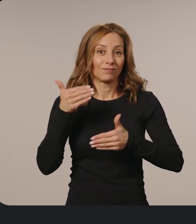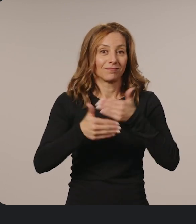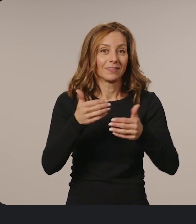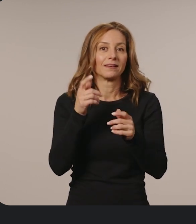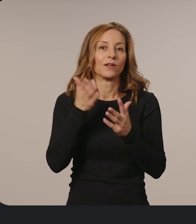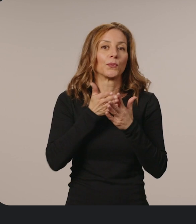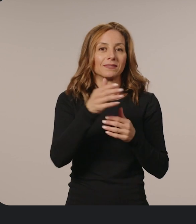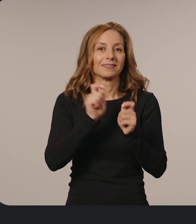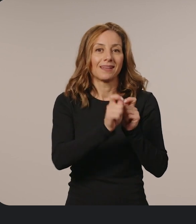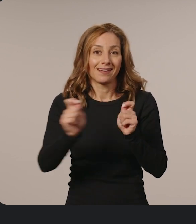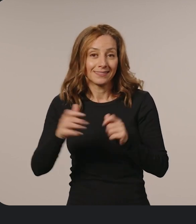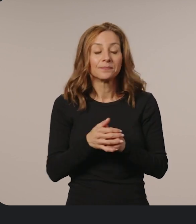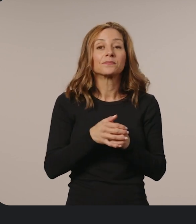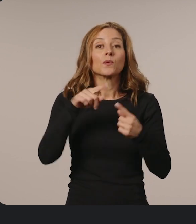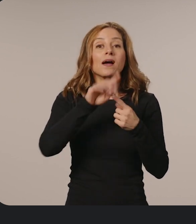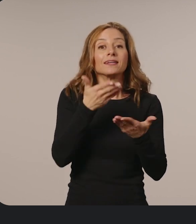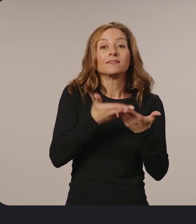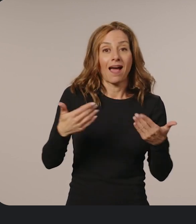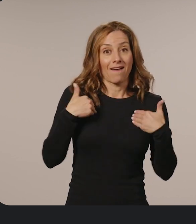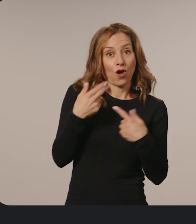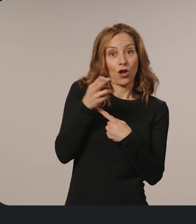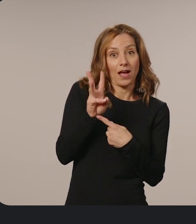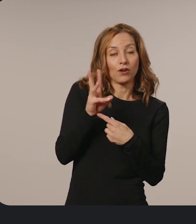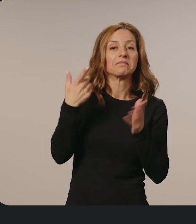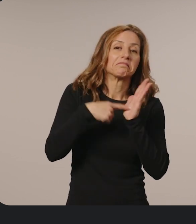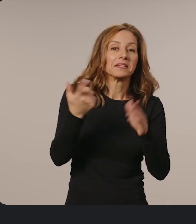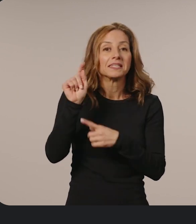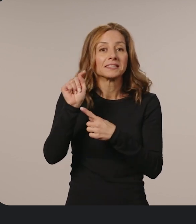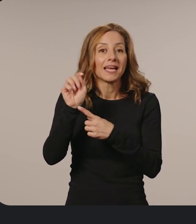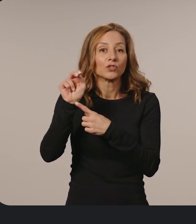Then there is hardware acceleration via delegates. When your device has hardware, such as the Tensor